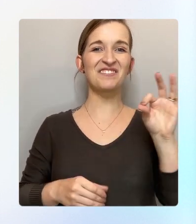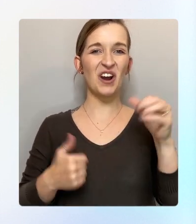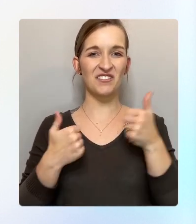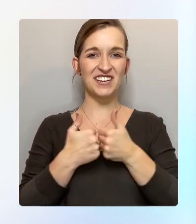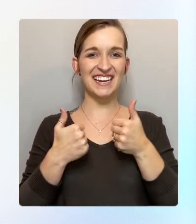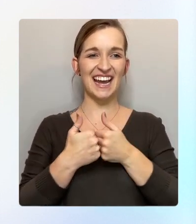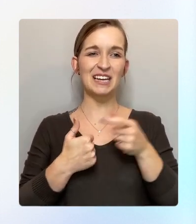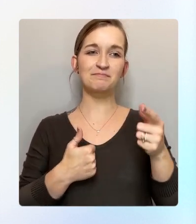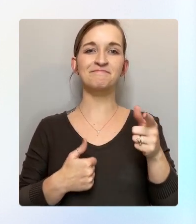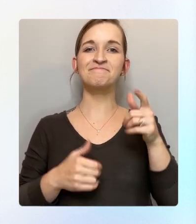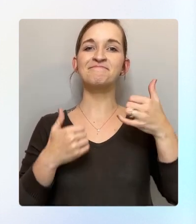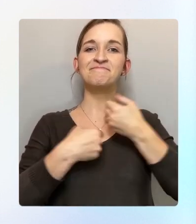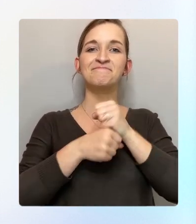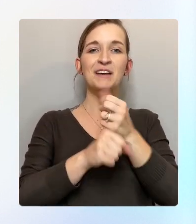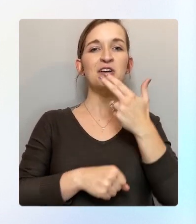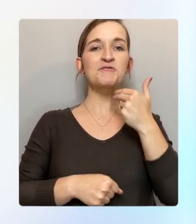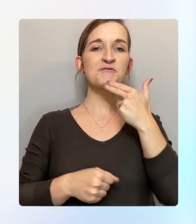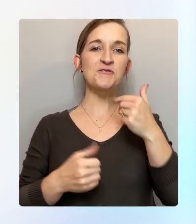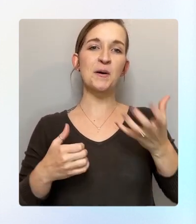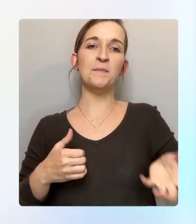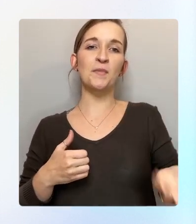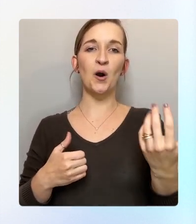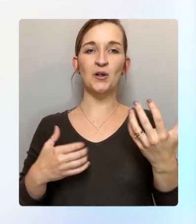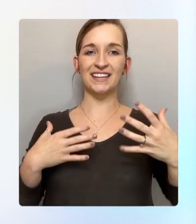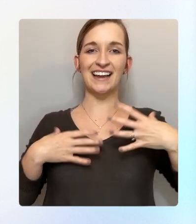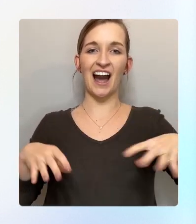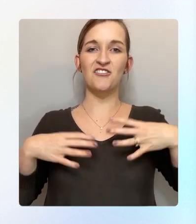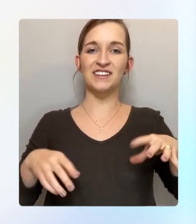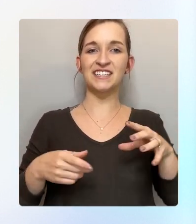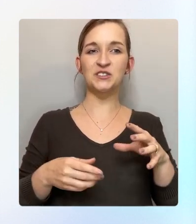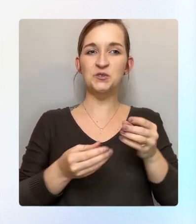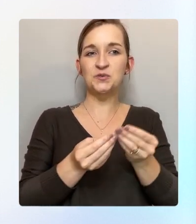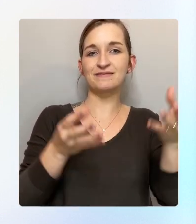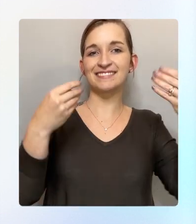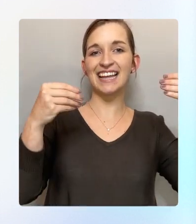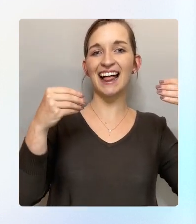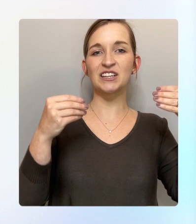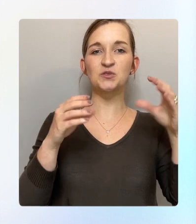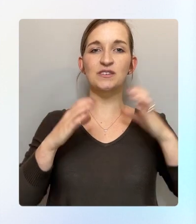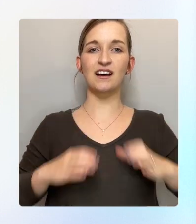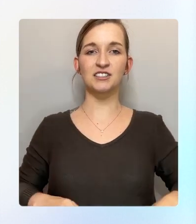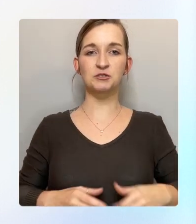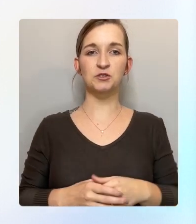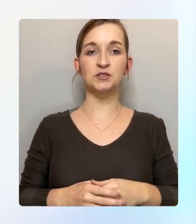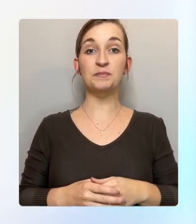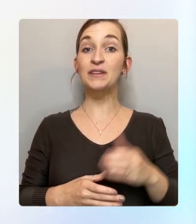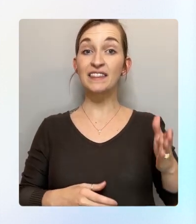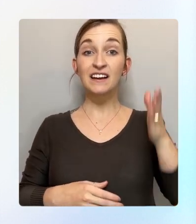this will be an exciting opportunity for you to create and sell custom avatar clothing items for your games.